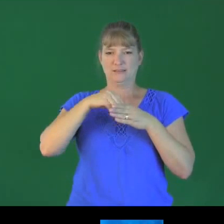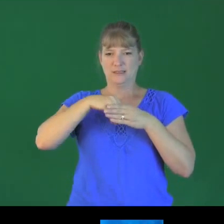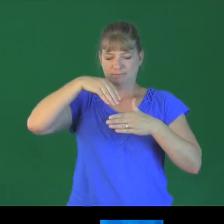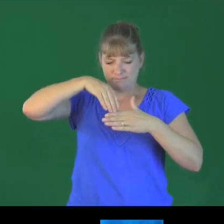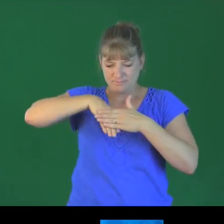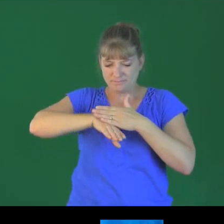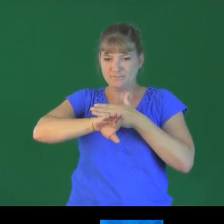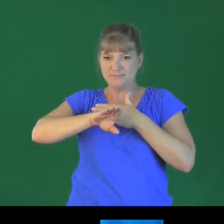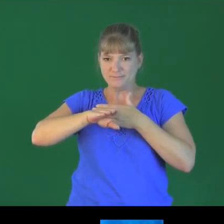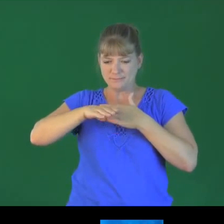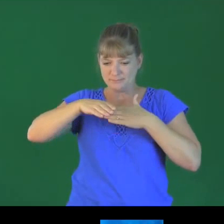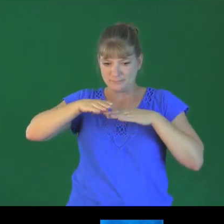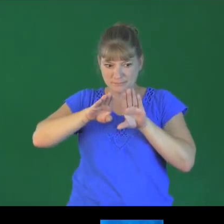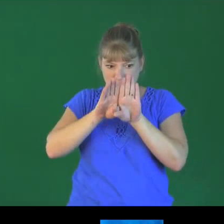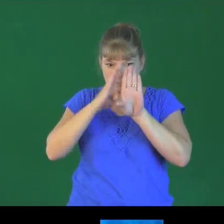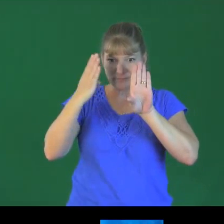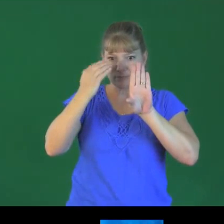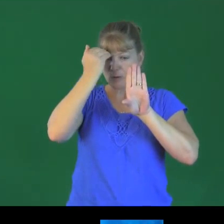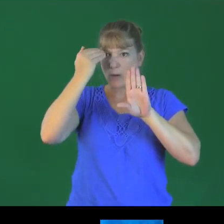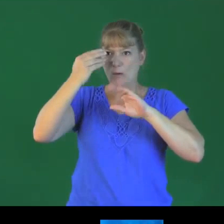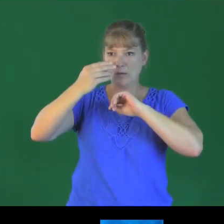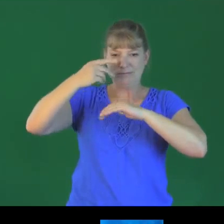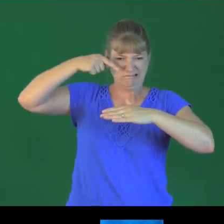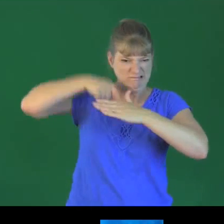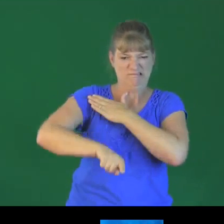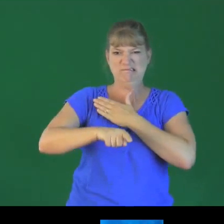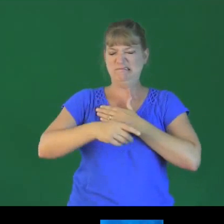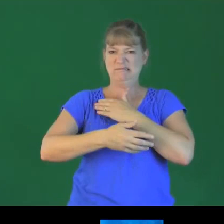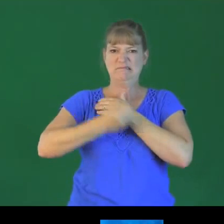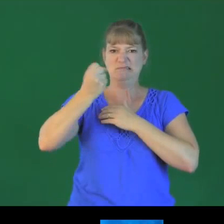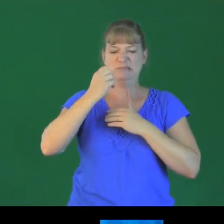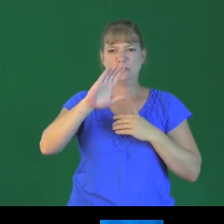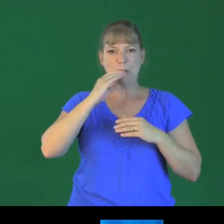of their home, so they know if someone has broken into their home.